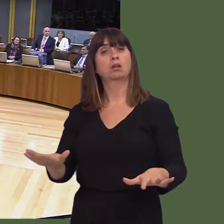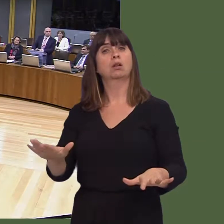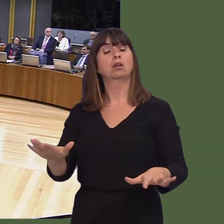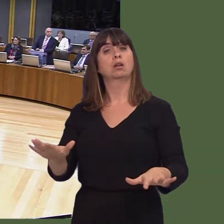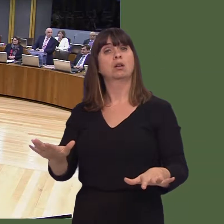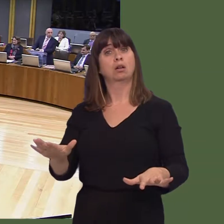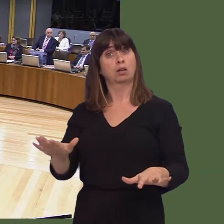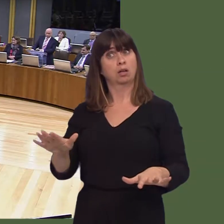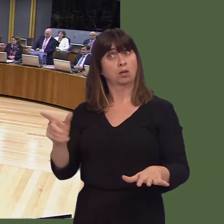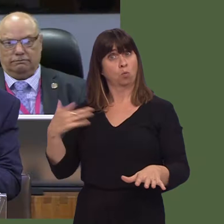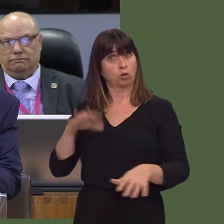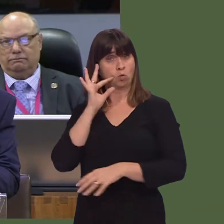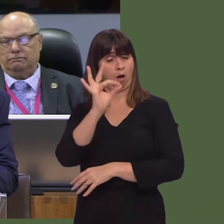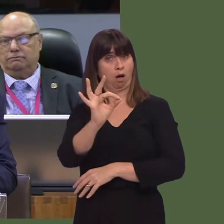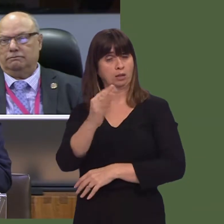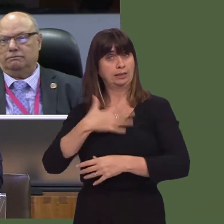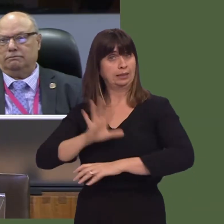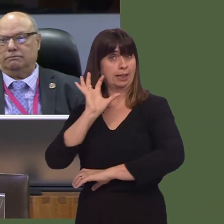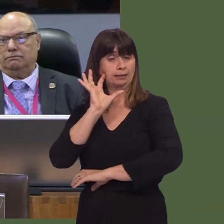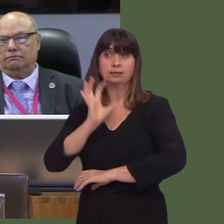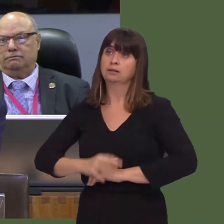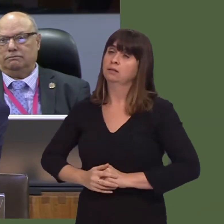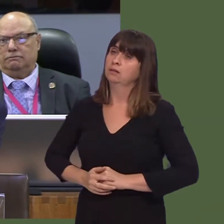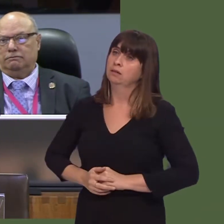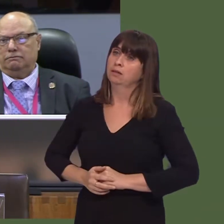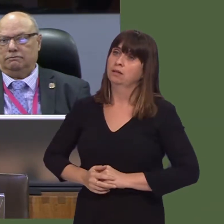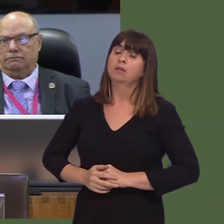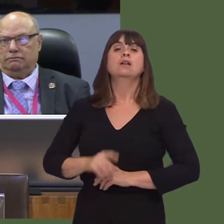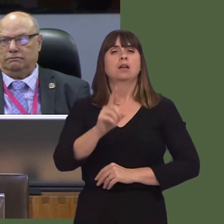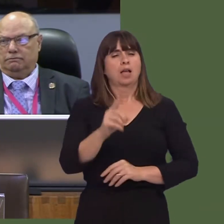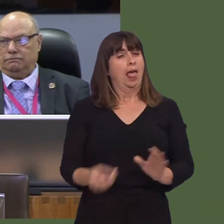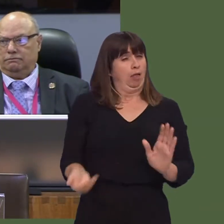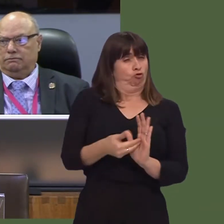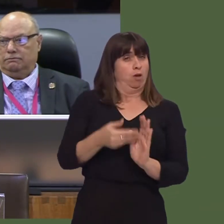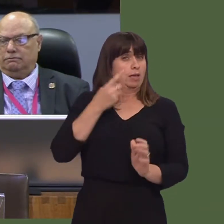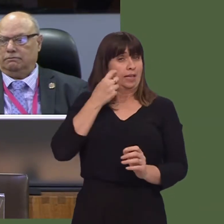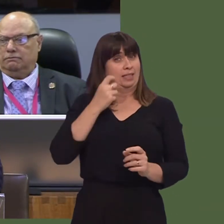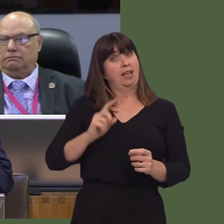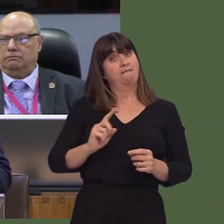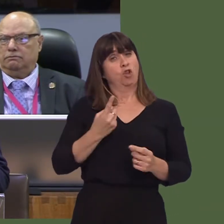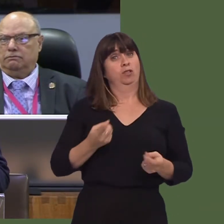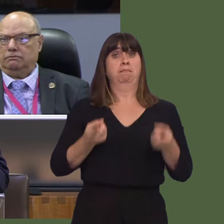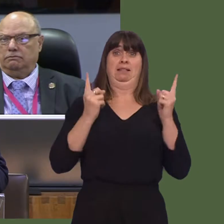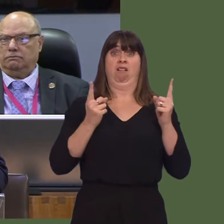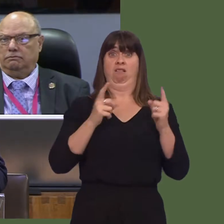Paul Davies AM: Diolch, Llywydd. To add to that, yesterday, the First Minister planned to hold a Labour-only exclusive meeting